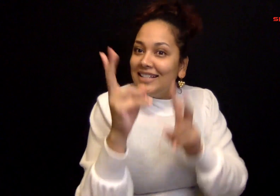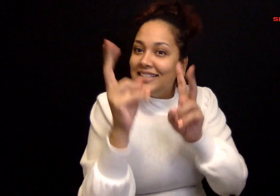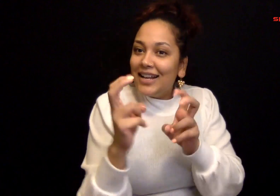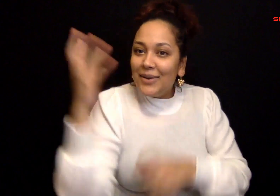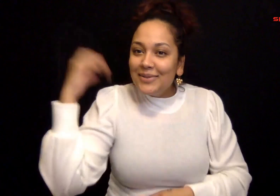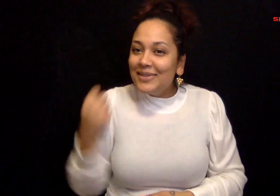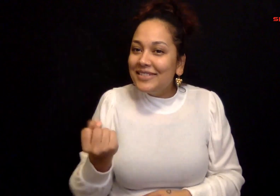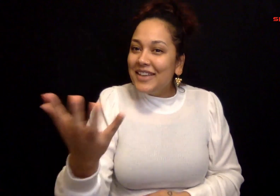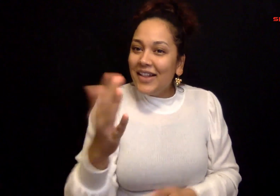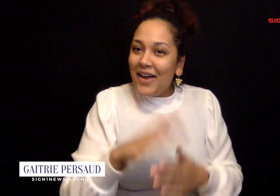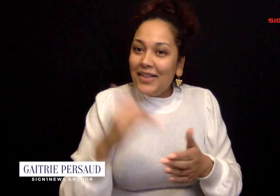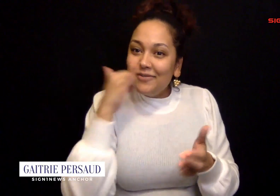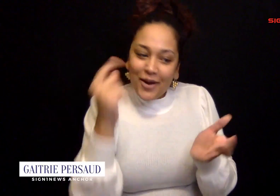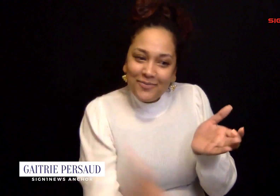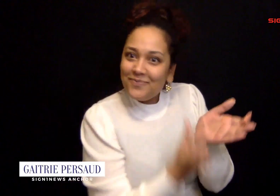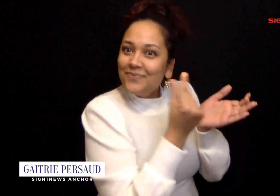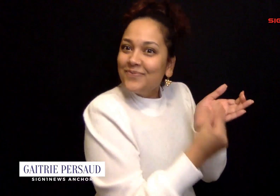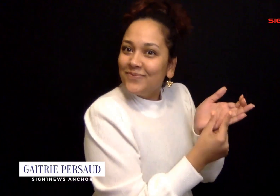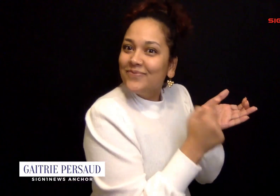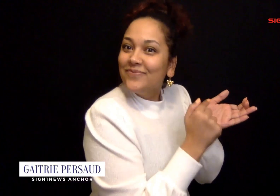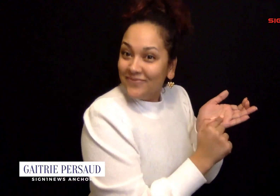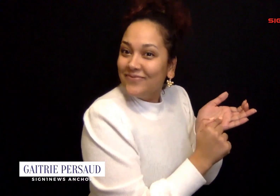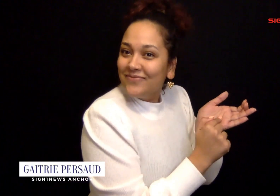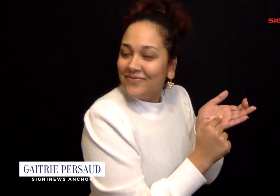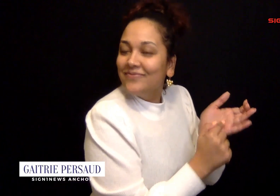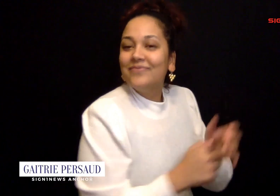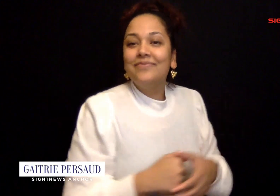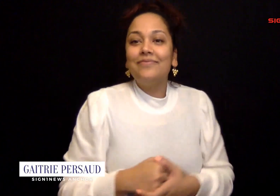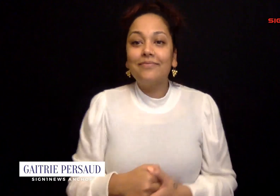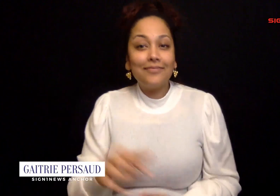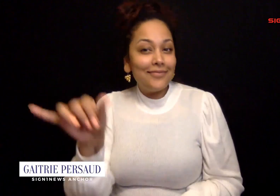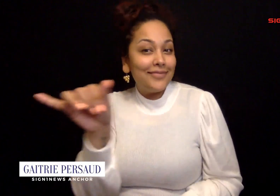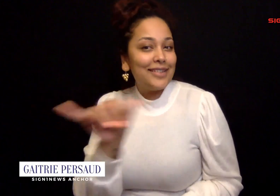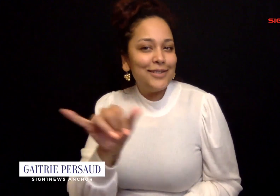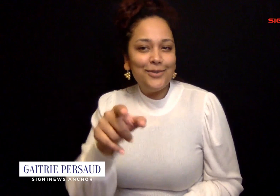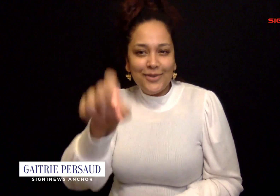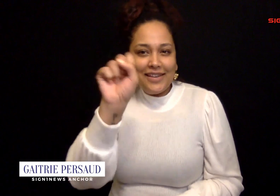the Sign1News app by heading to the app store or Google play store and you can also watch